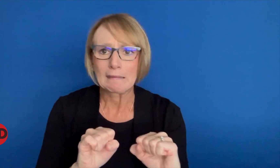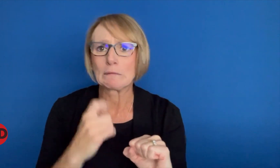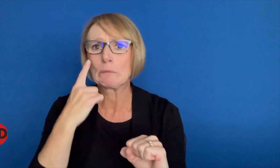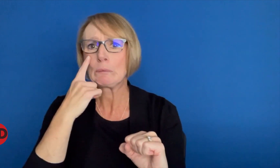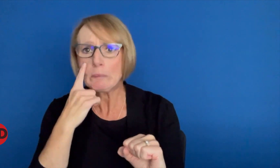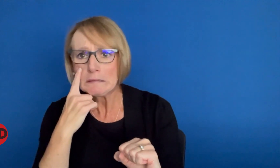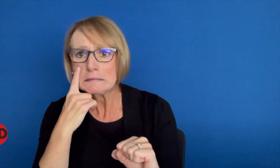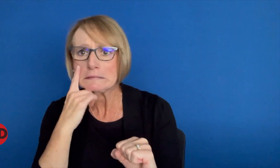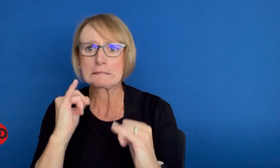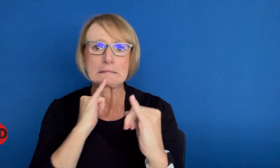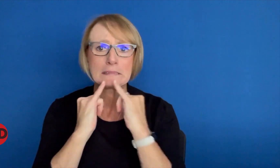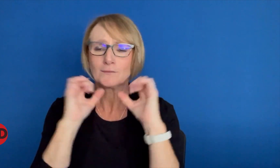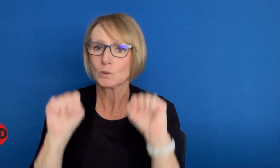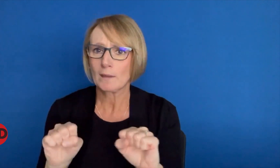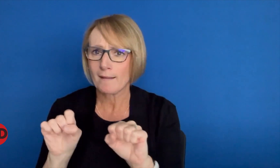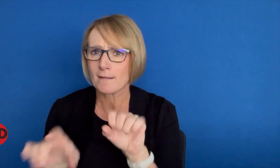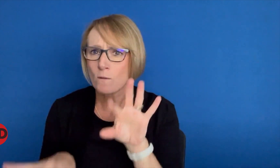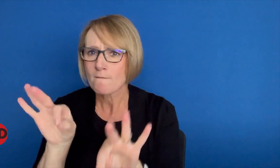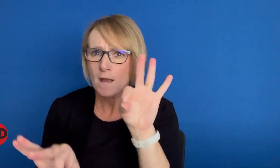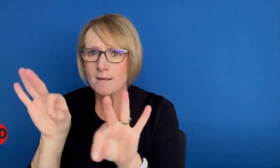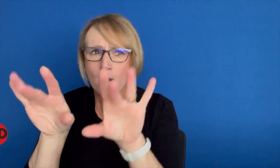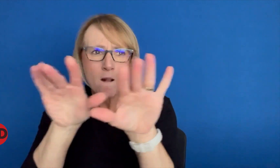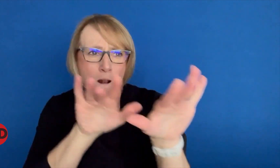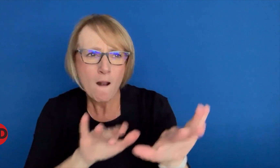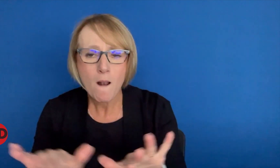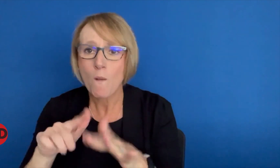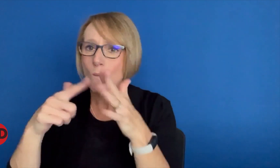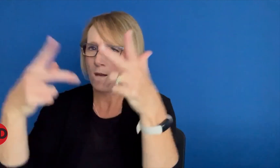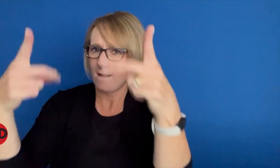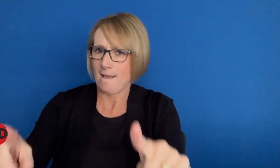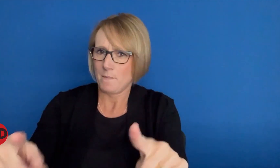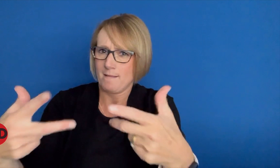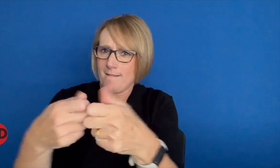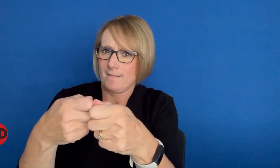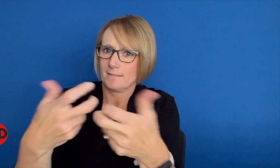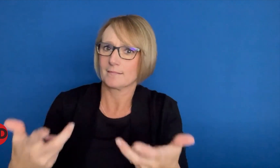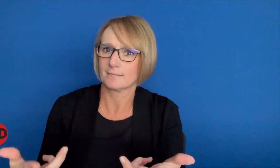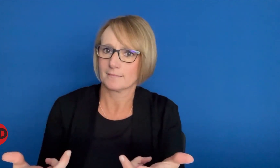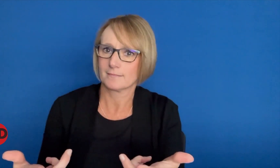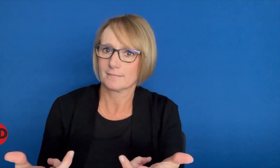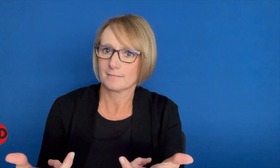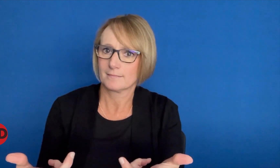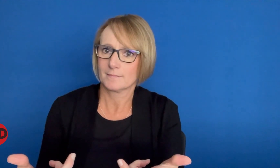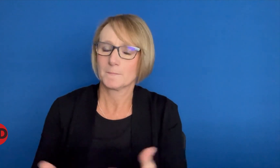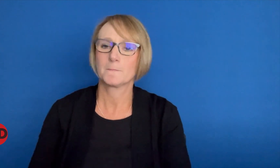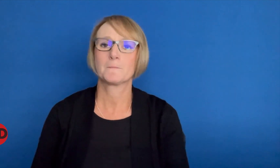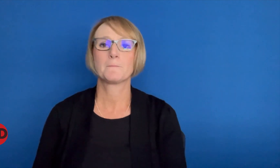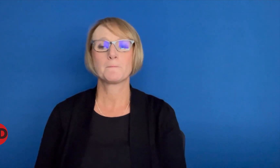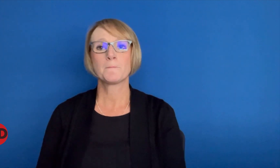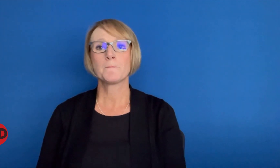witnesses to find out how the accident happened. Police officers